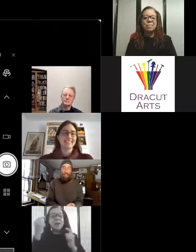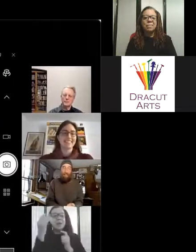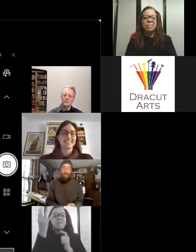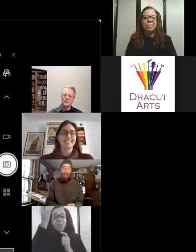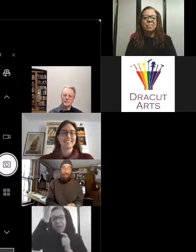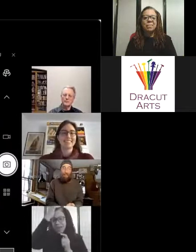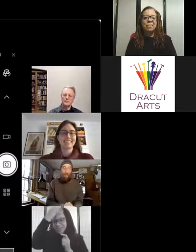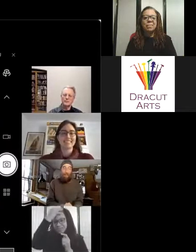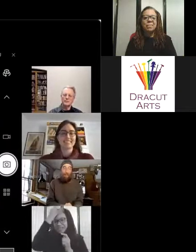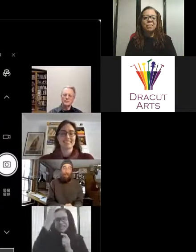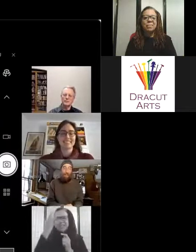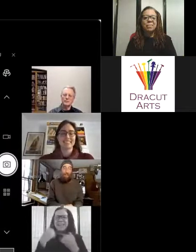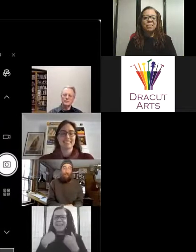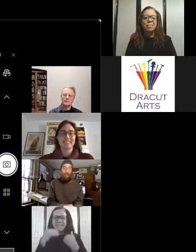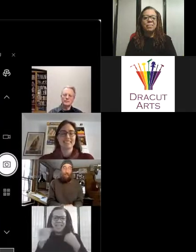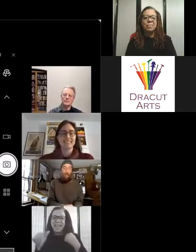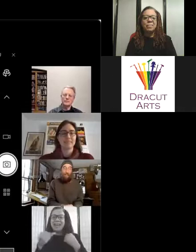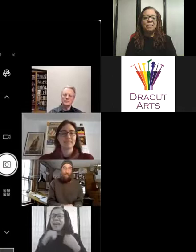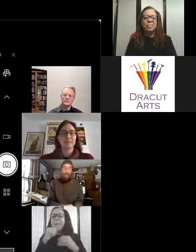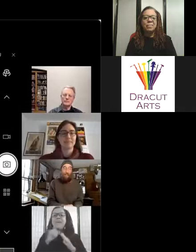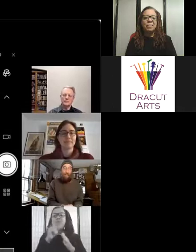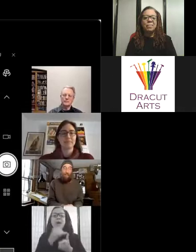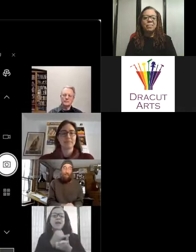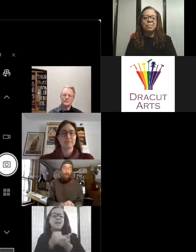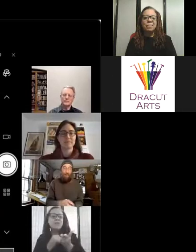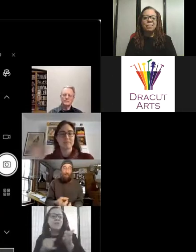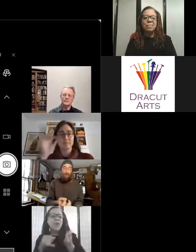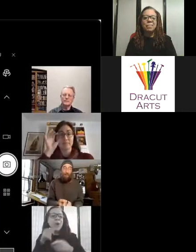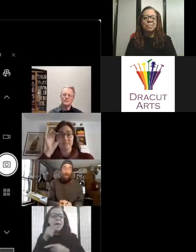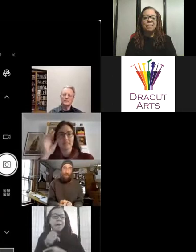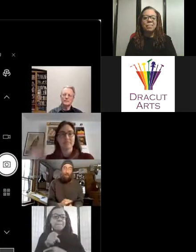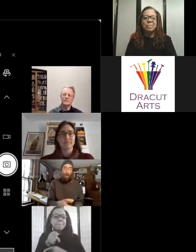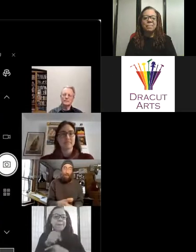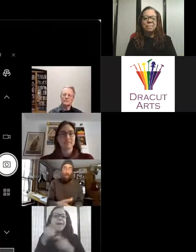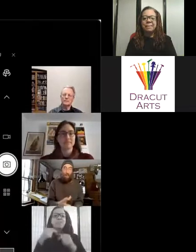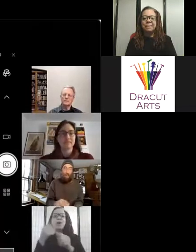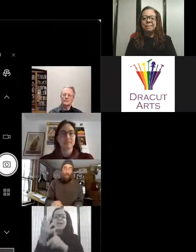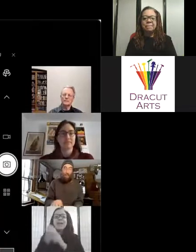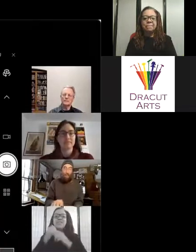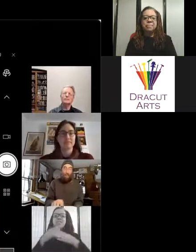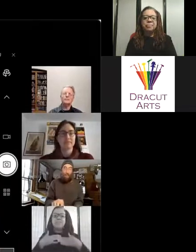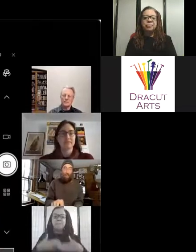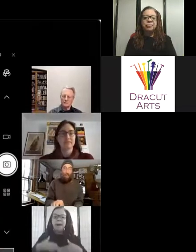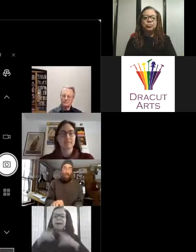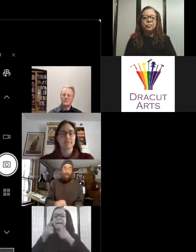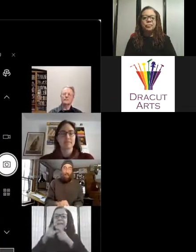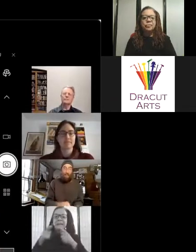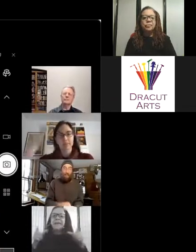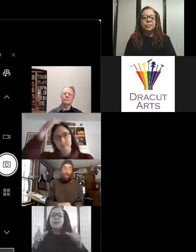Um, so I'm not trying to draw what he looks like, I'm trying to draw, I'm trying to capture his body language, and his emotion, um, and his